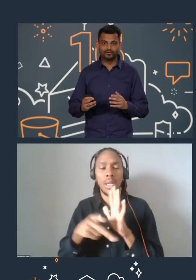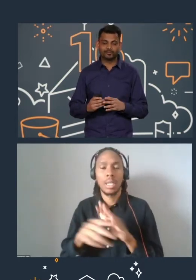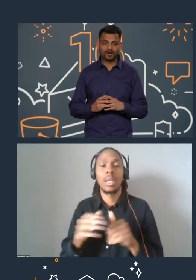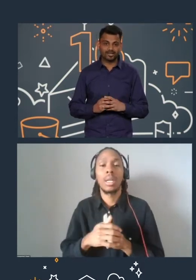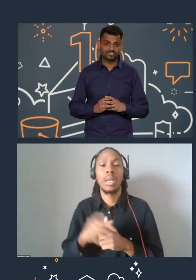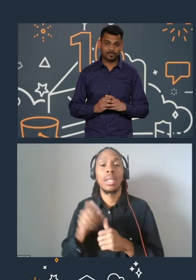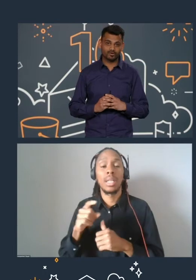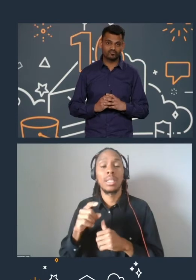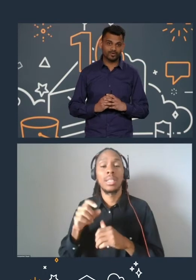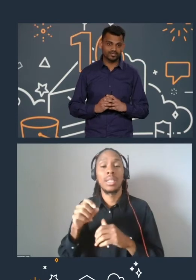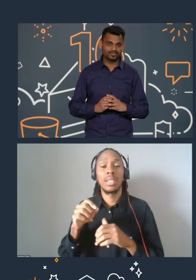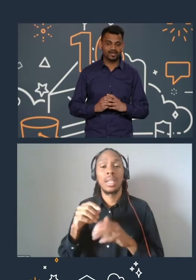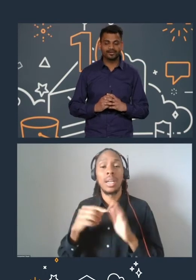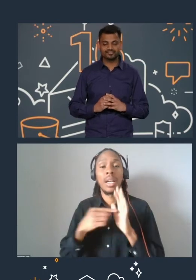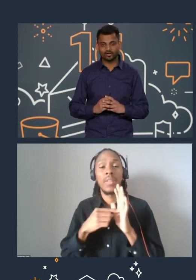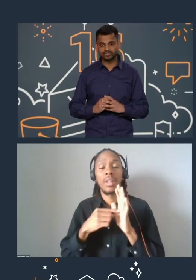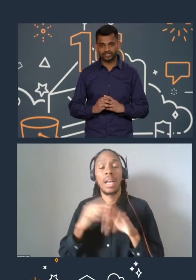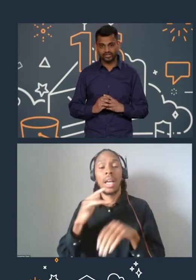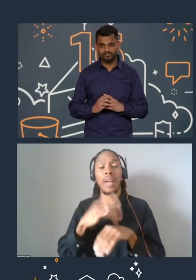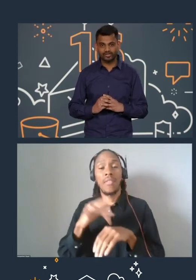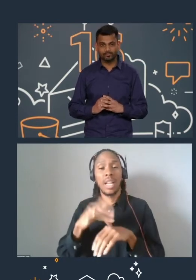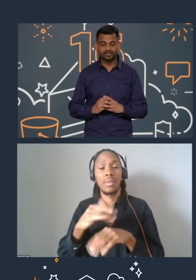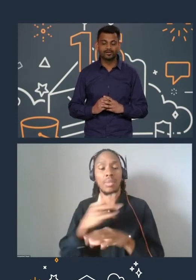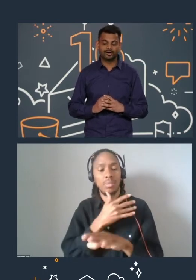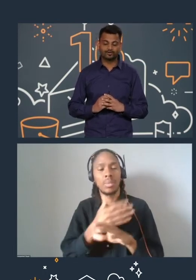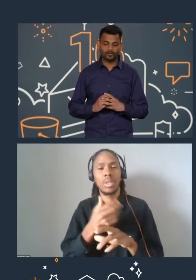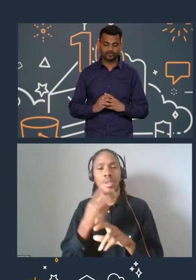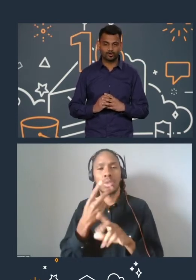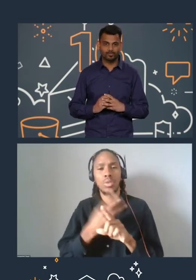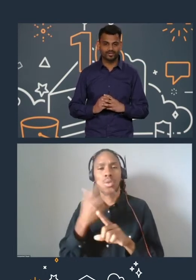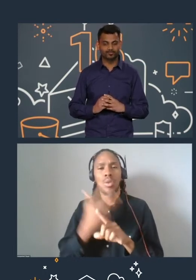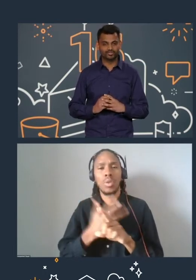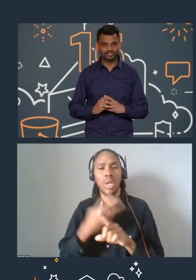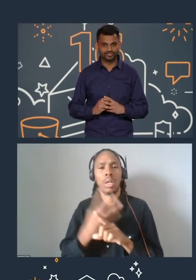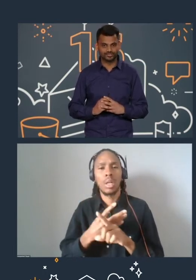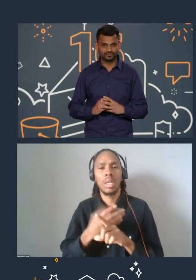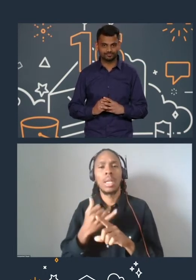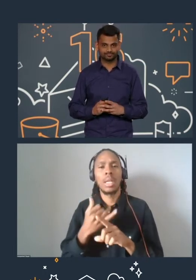for the past couple of months, and is now generally available across global AWS regions.